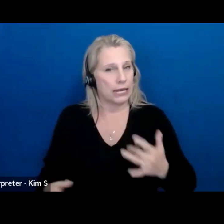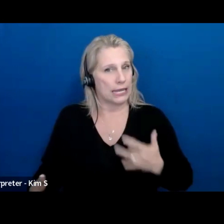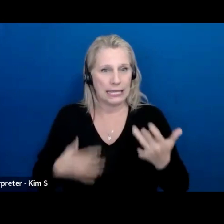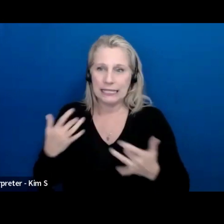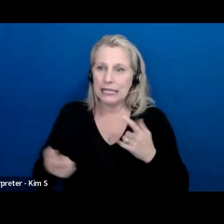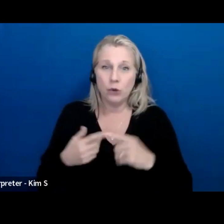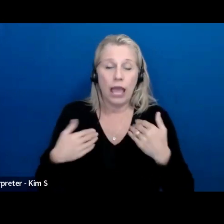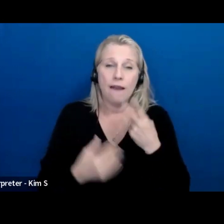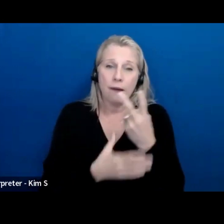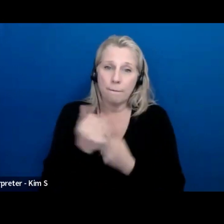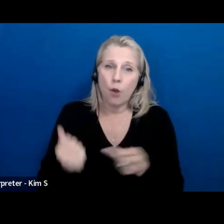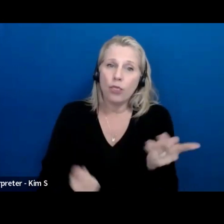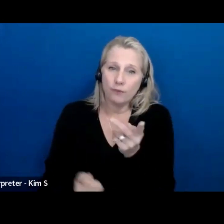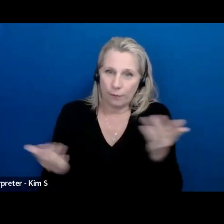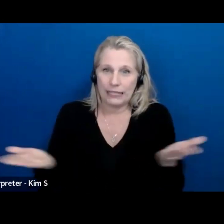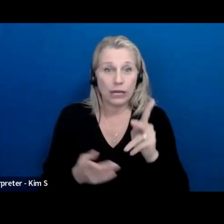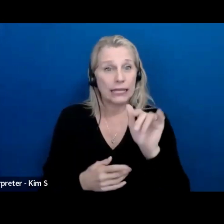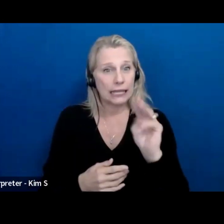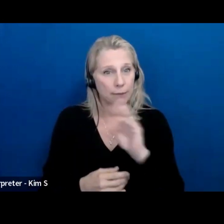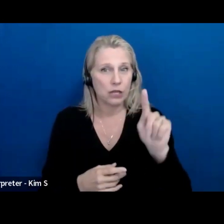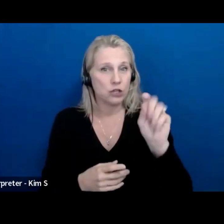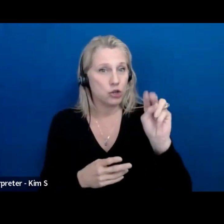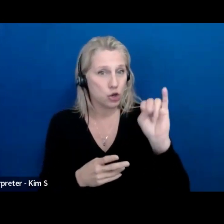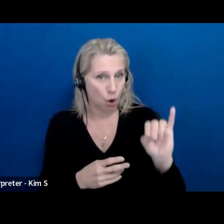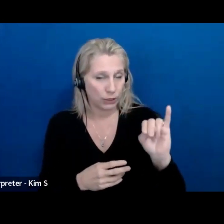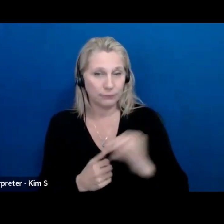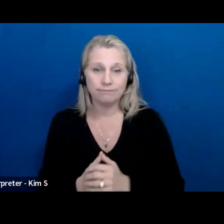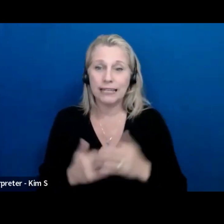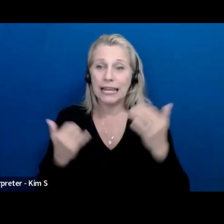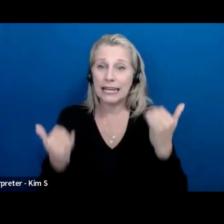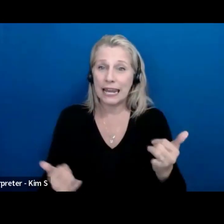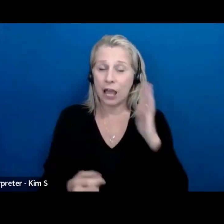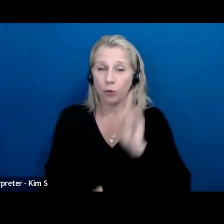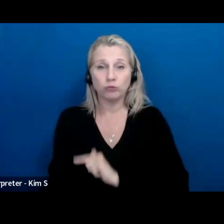to have you both here Kim and Toni and I will turn things over to you.